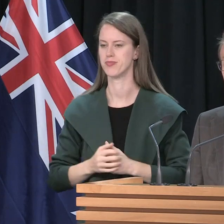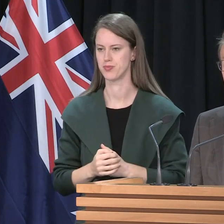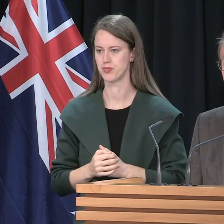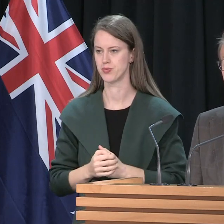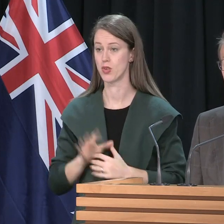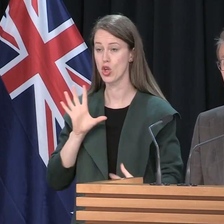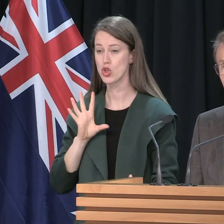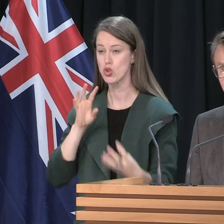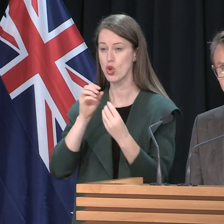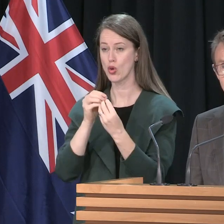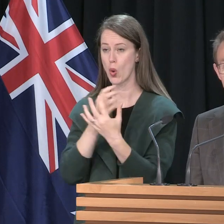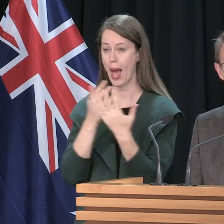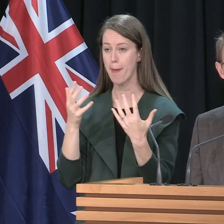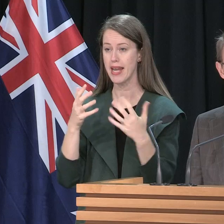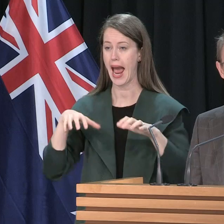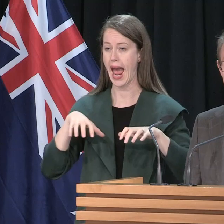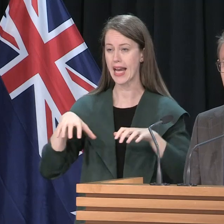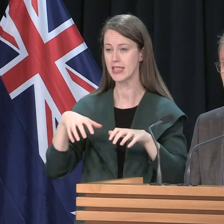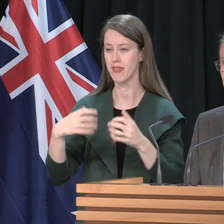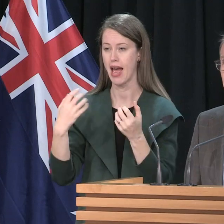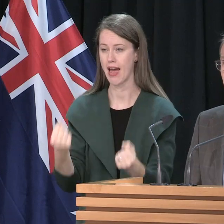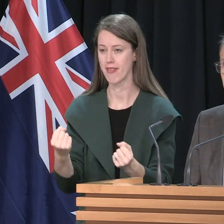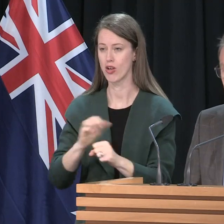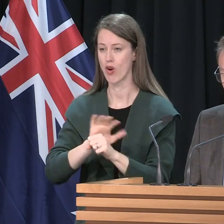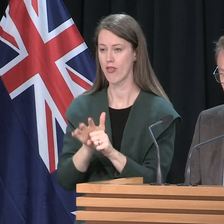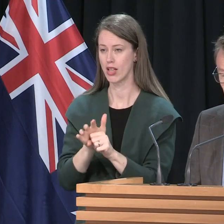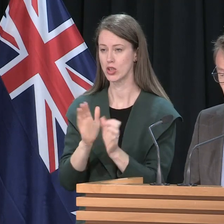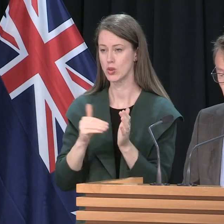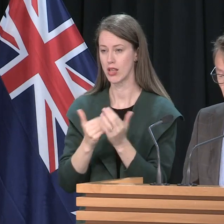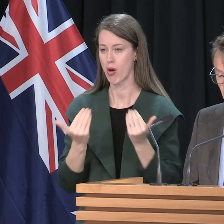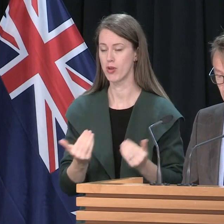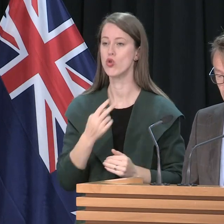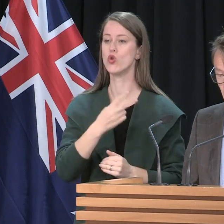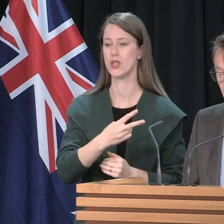tested positive on the day three testing during her stay